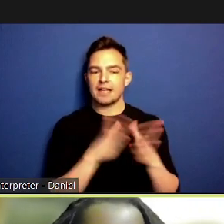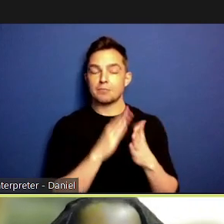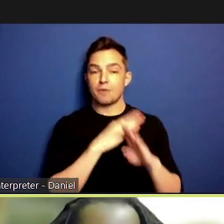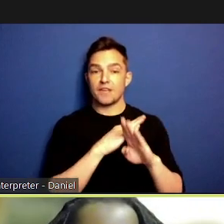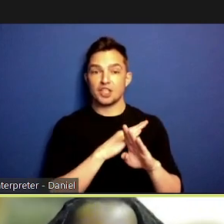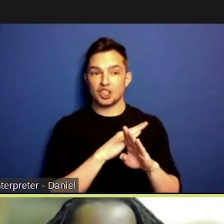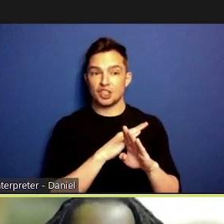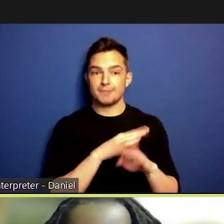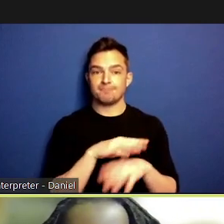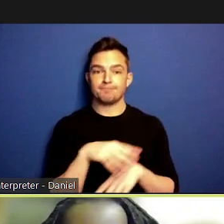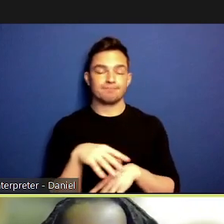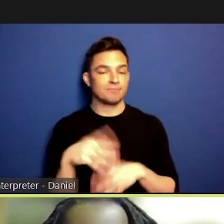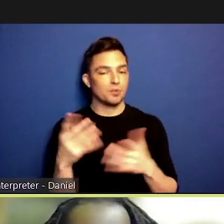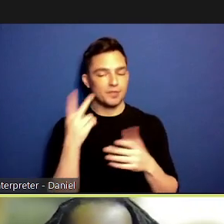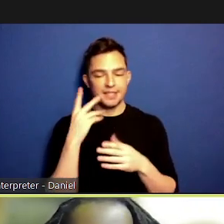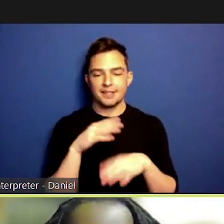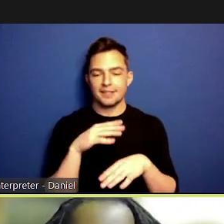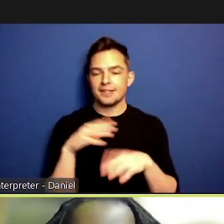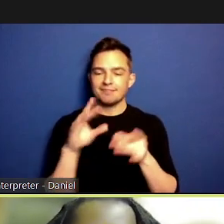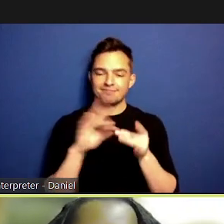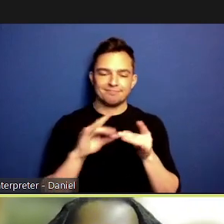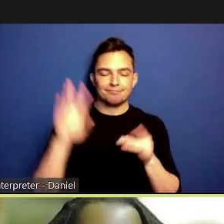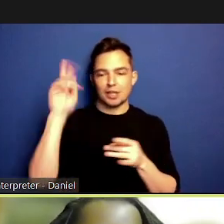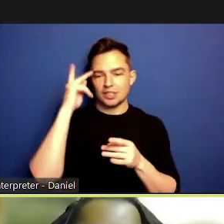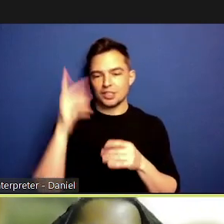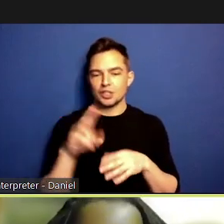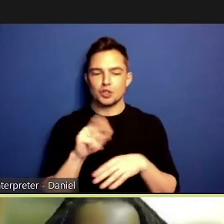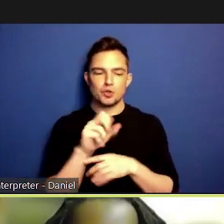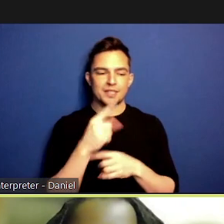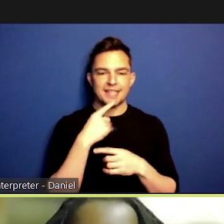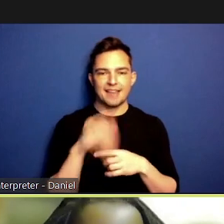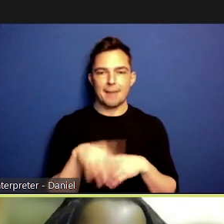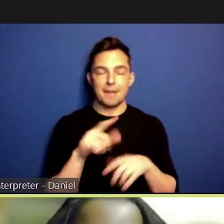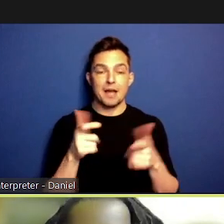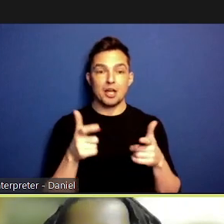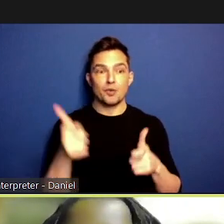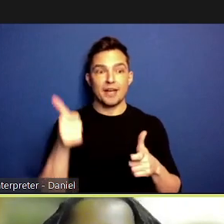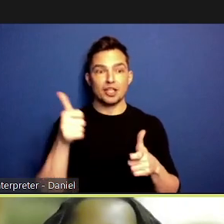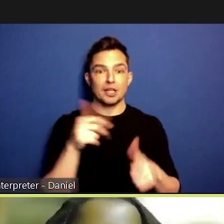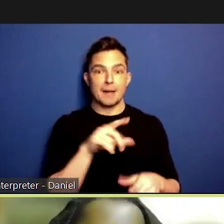it from politicians, and greater policing and greater surveillance is often viewed as